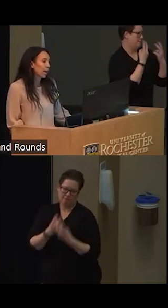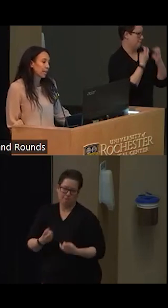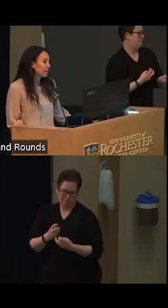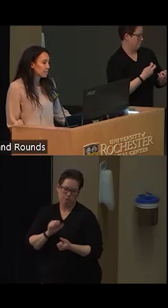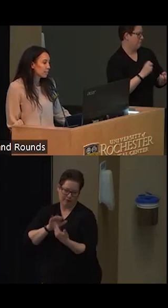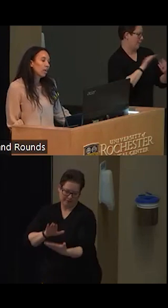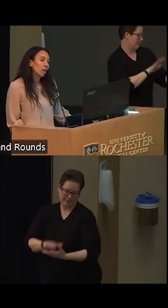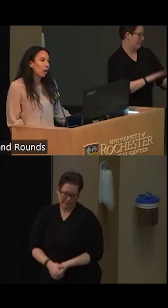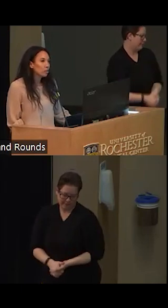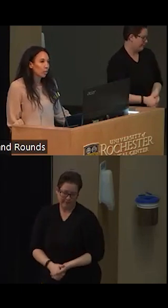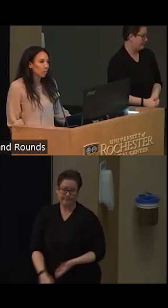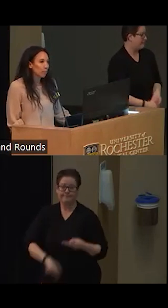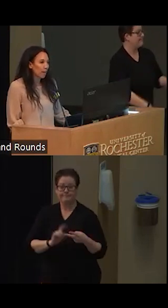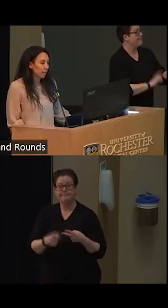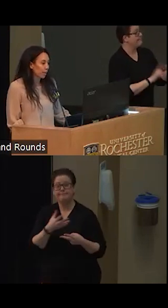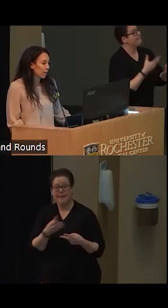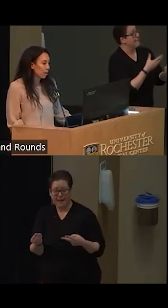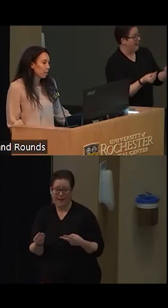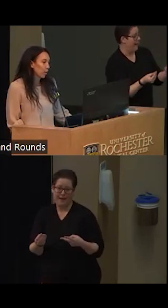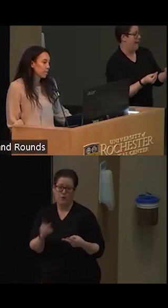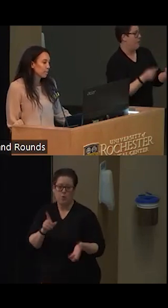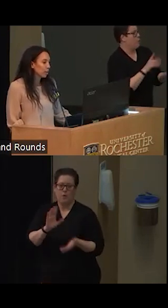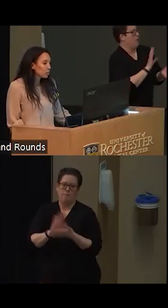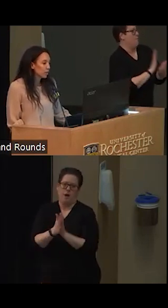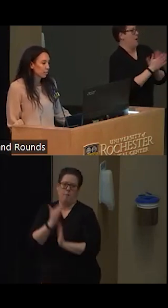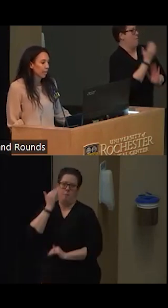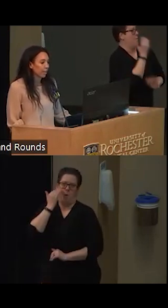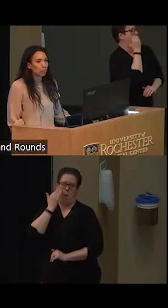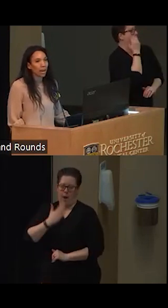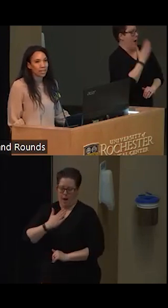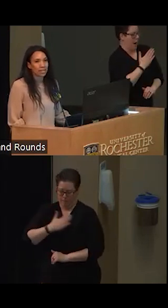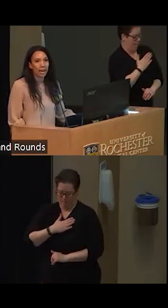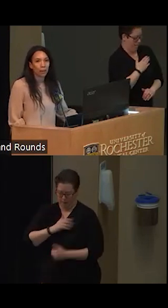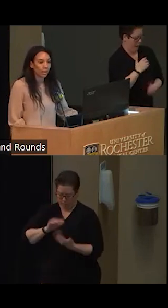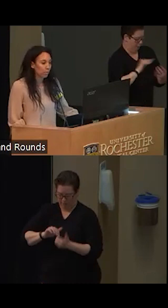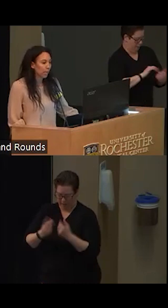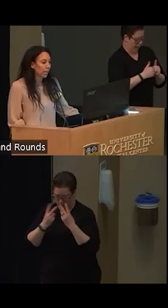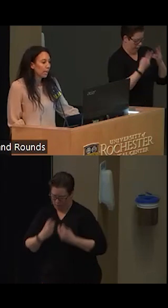practice also having an awareness of our own self-reflective practice and how it can be